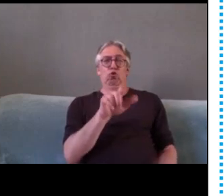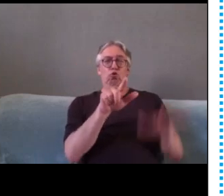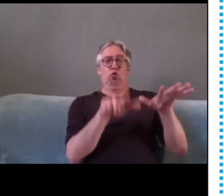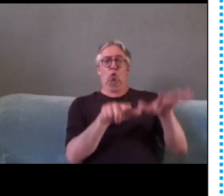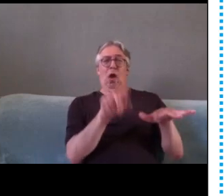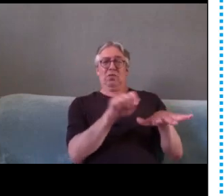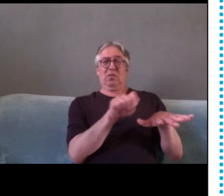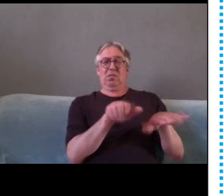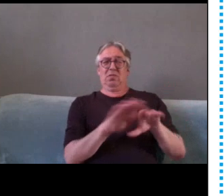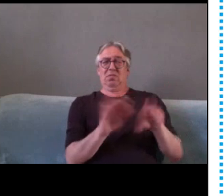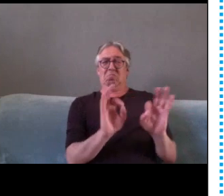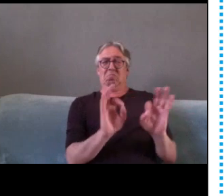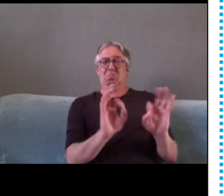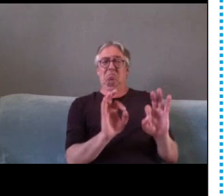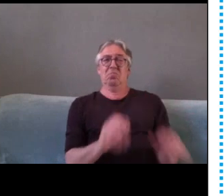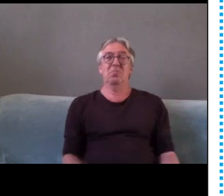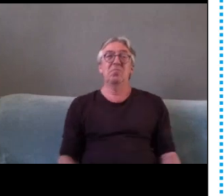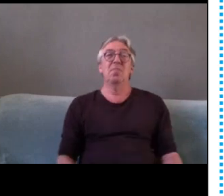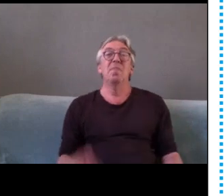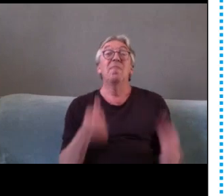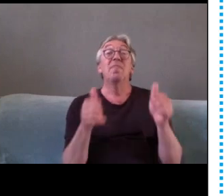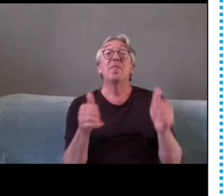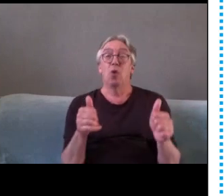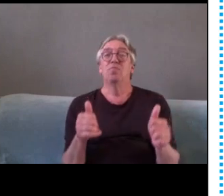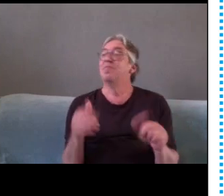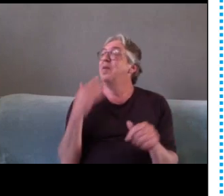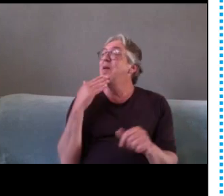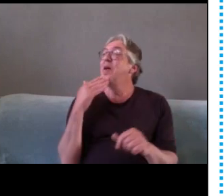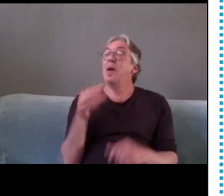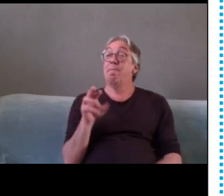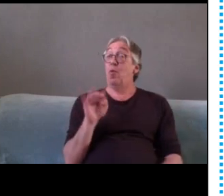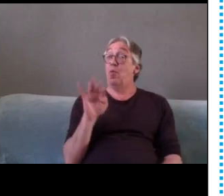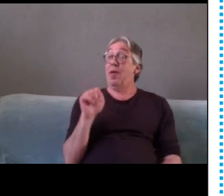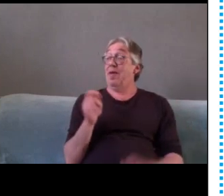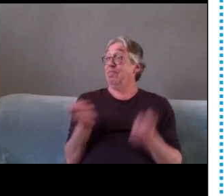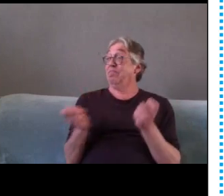The next question I have is about the actual advocacy work